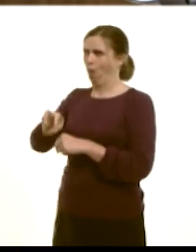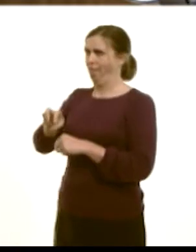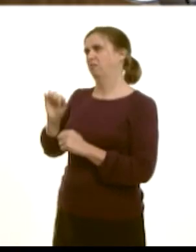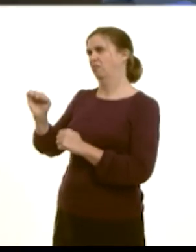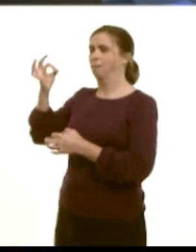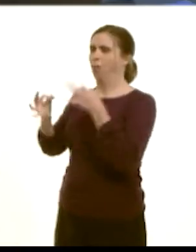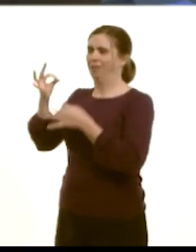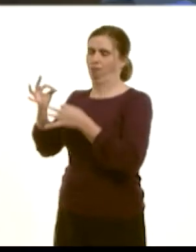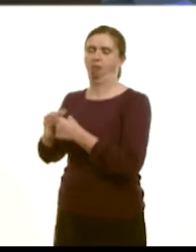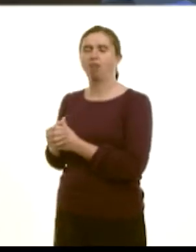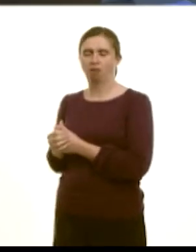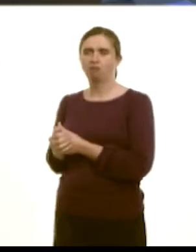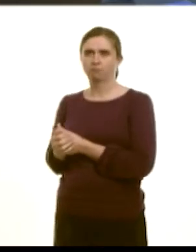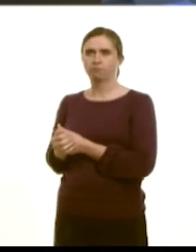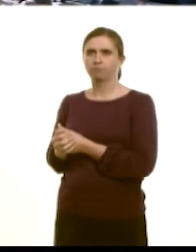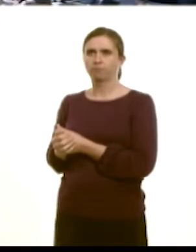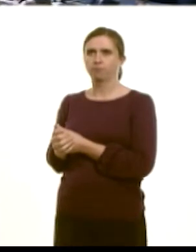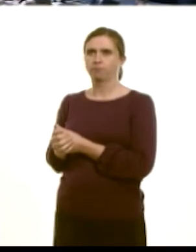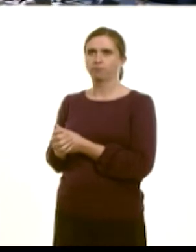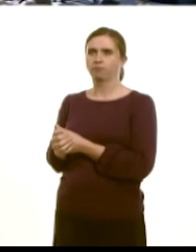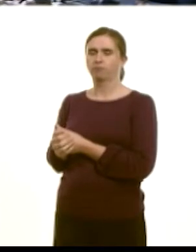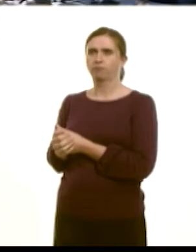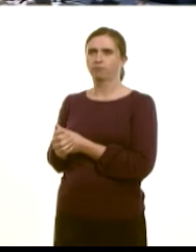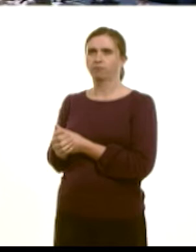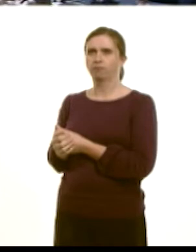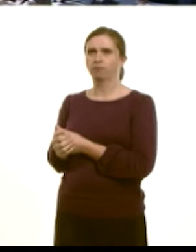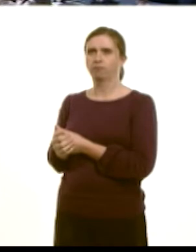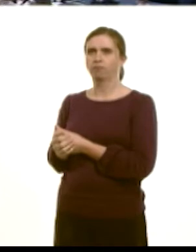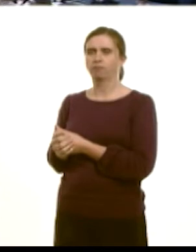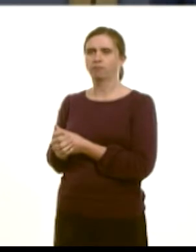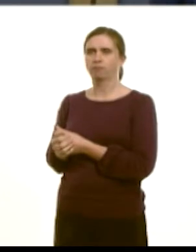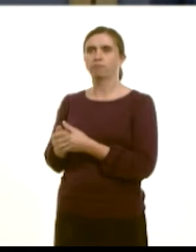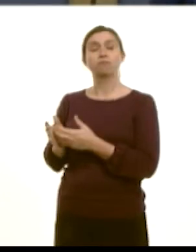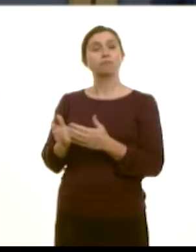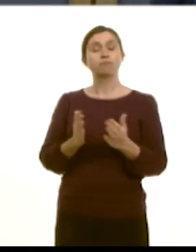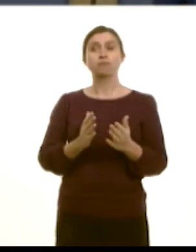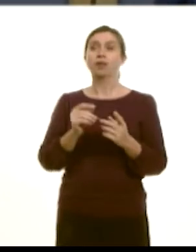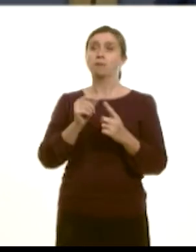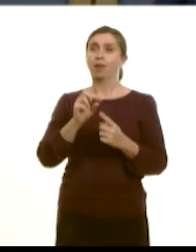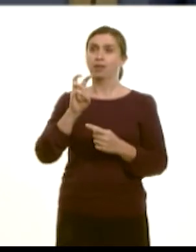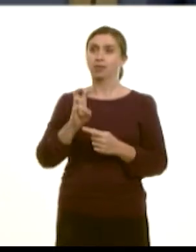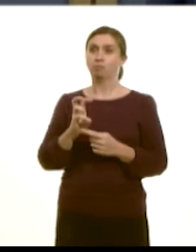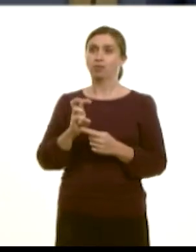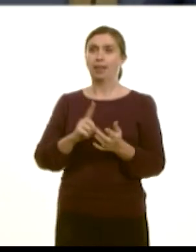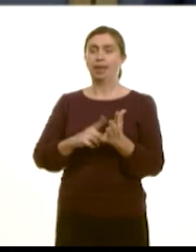Y Llywydd / The Presiding Officer: Next is the leader of Plaid CymruóLeanne Wood. Leanne Wood: Diolch, Lywydd.